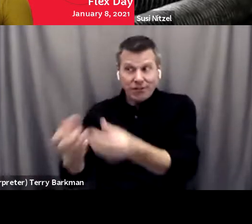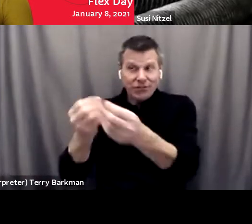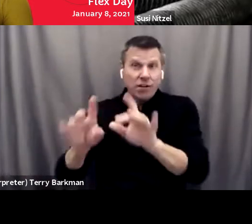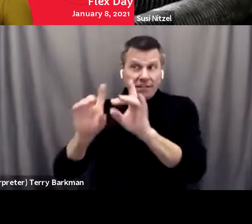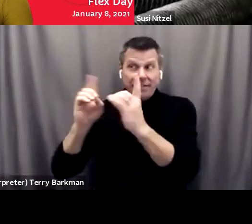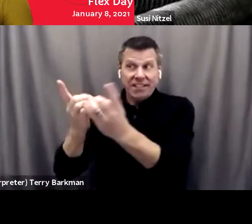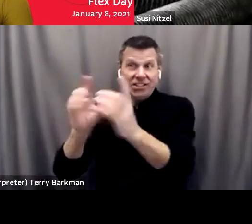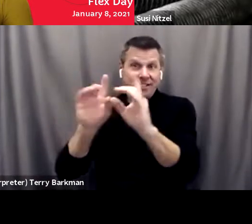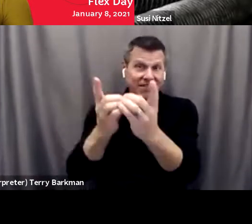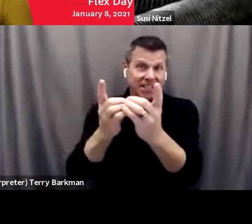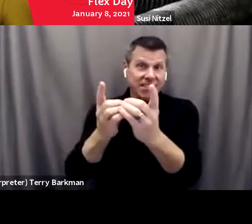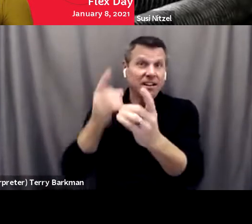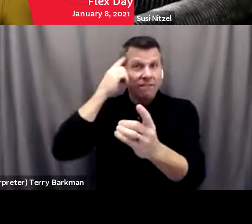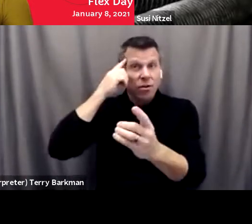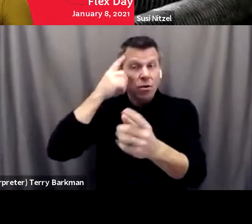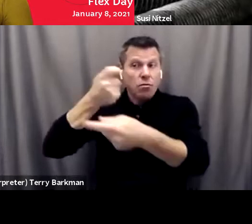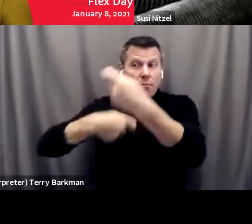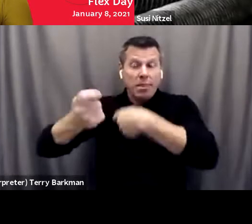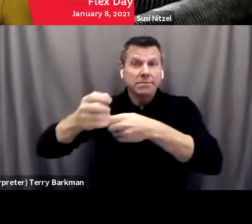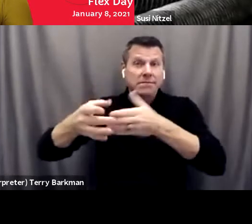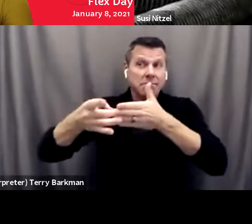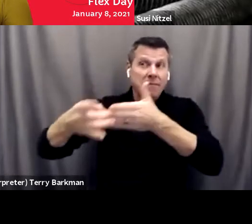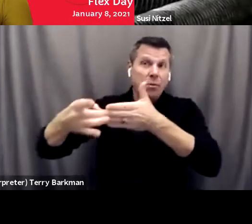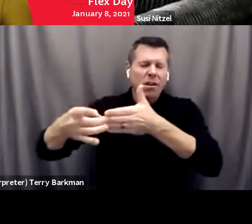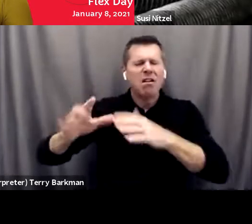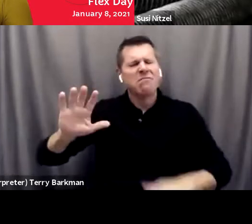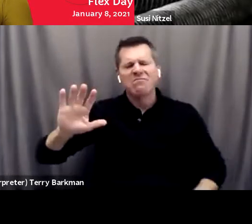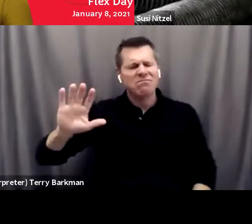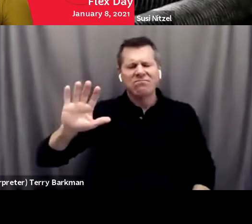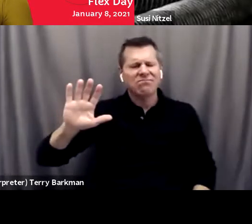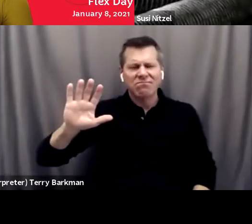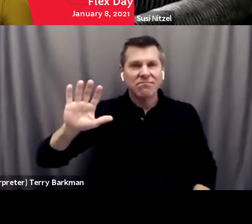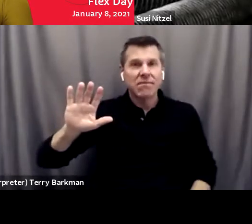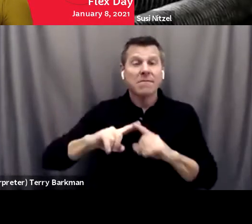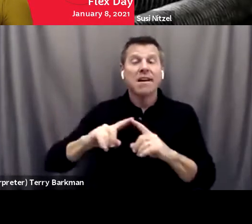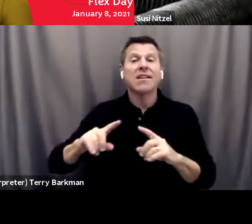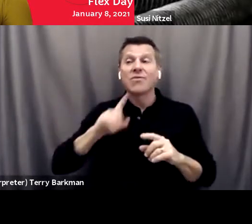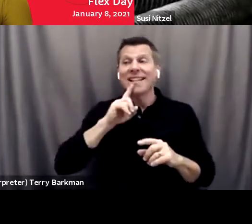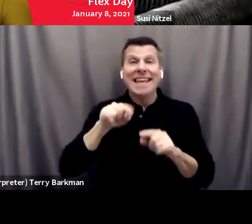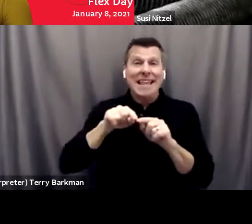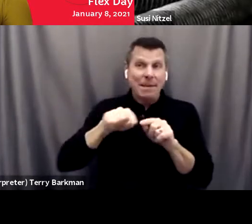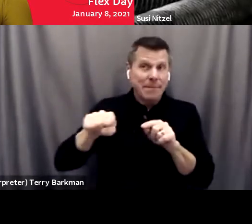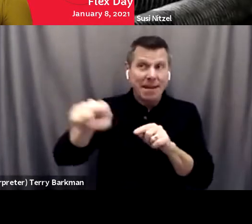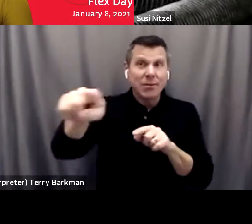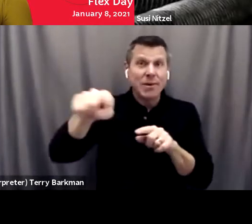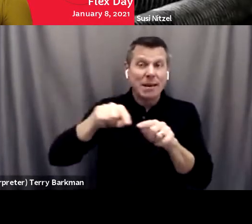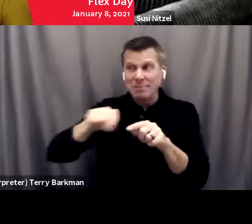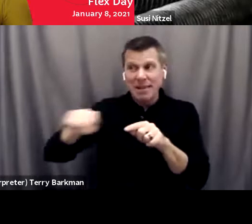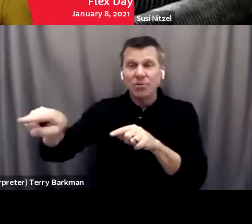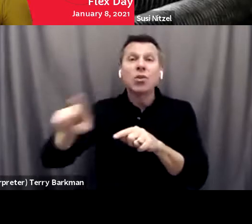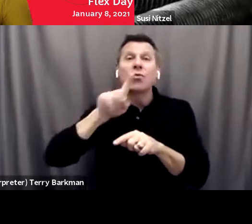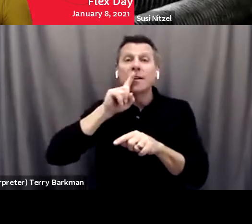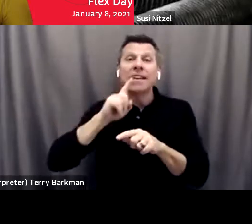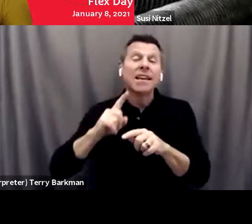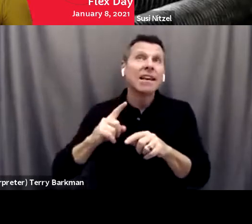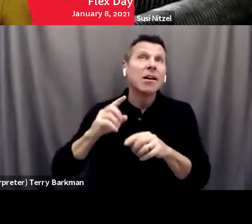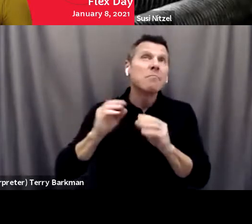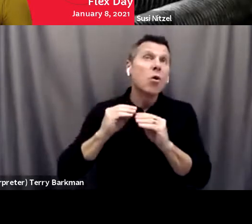pathways groups, my understanding is that largely the way that the pathways were formed has more to do with what is a logical course